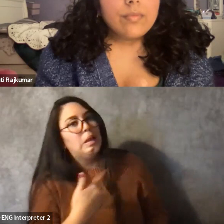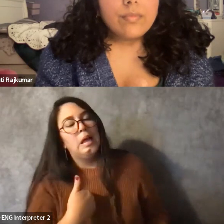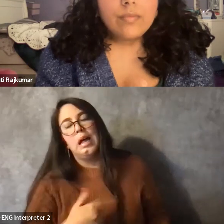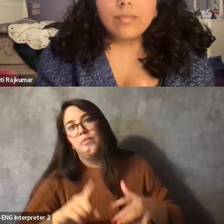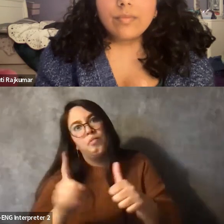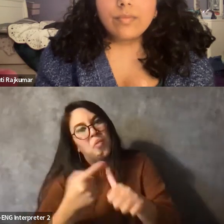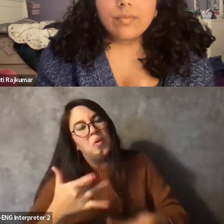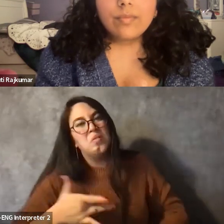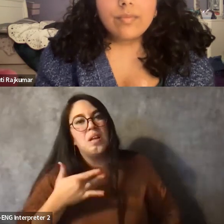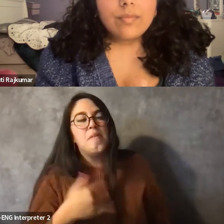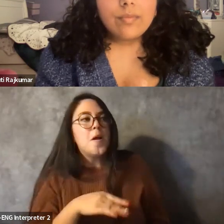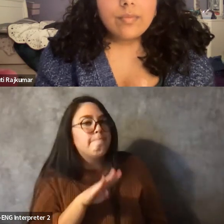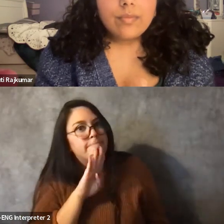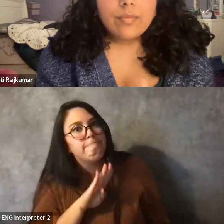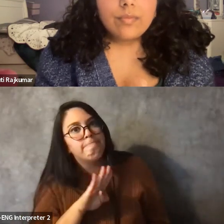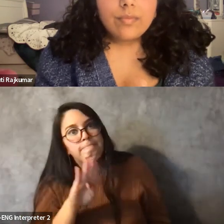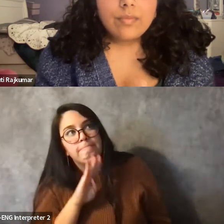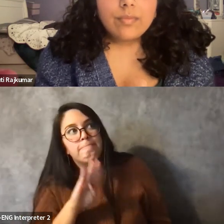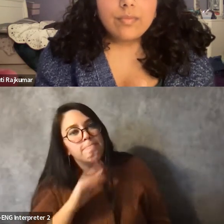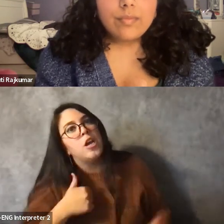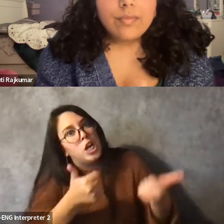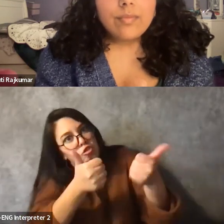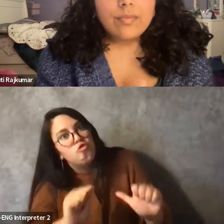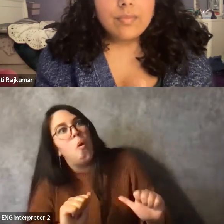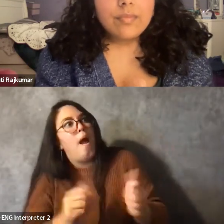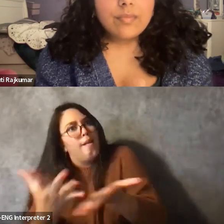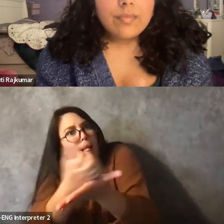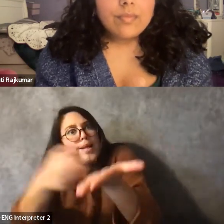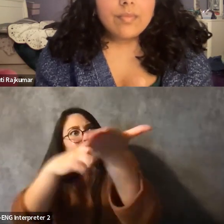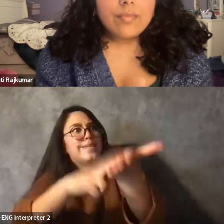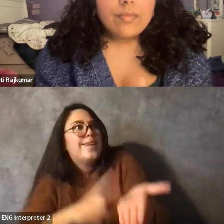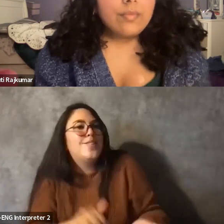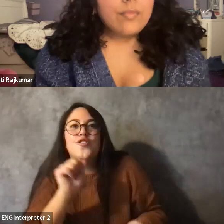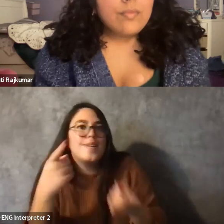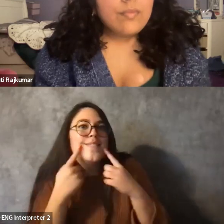attempt didn't actually work out. But my sister and I started thinking.